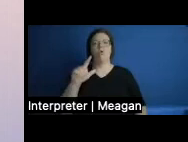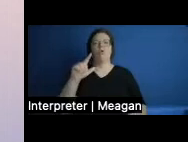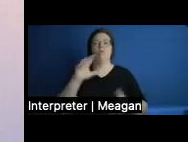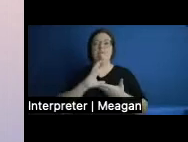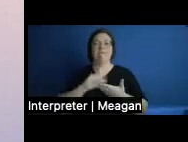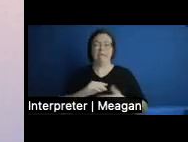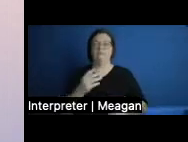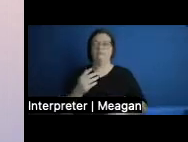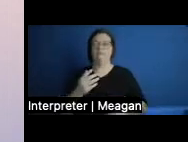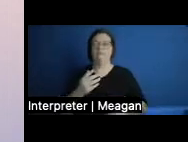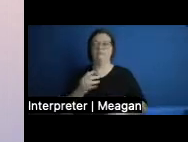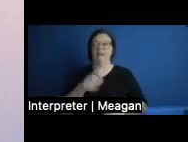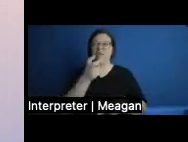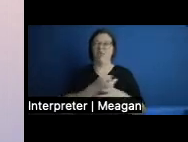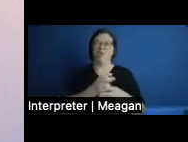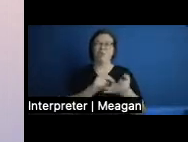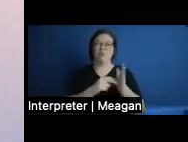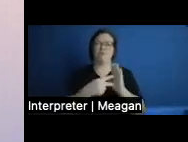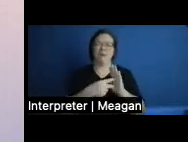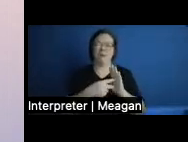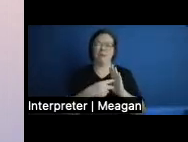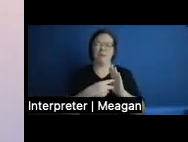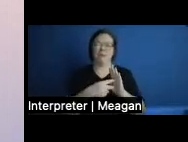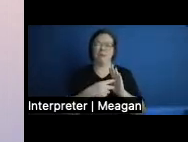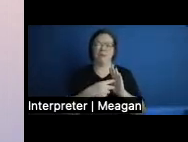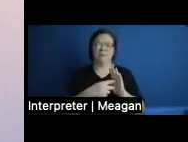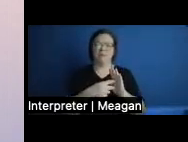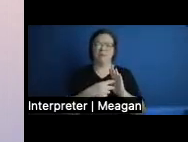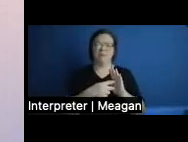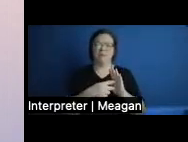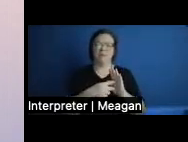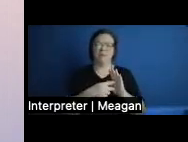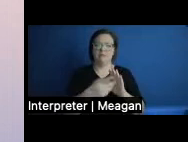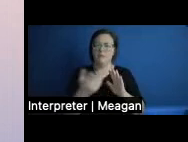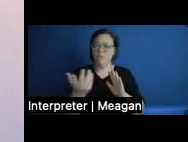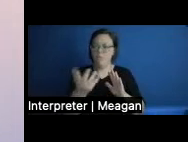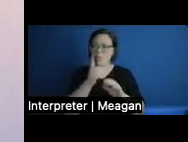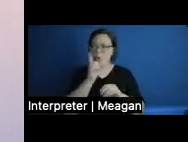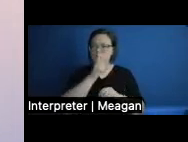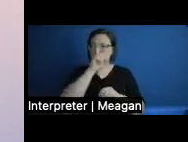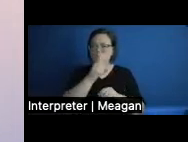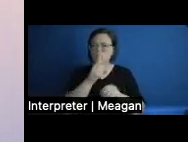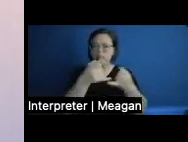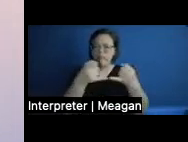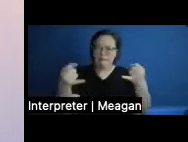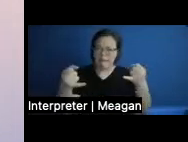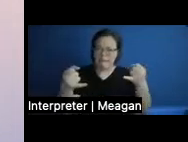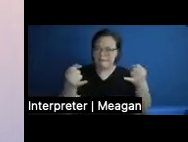even right. So like, Where, where are the real lines there that we want to draw? Right? I get,